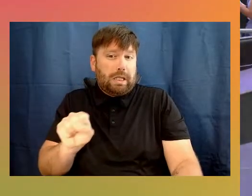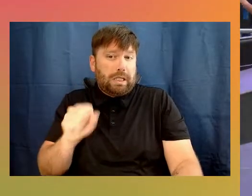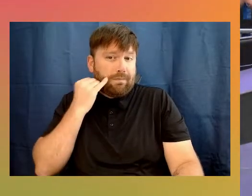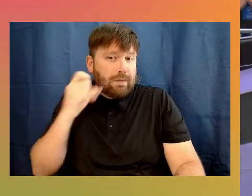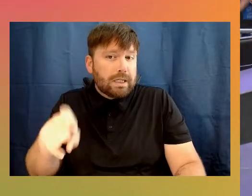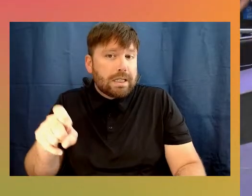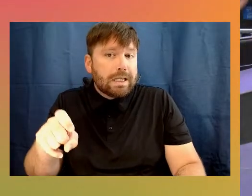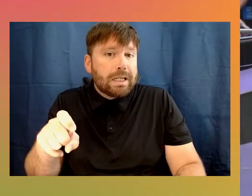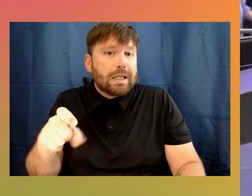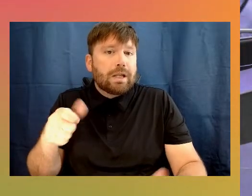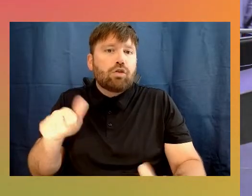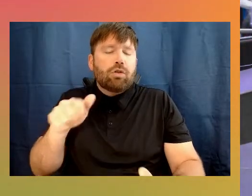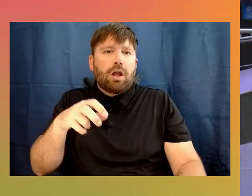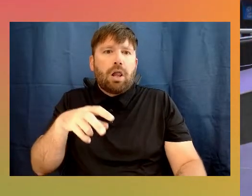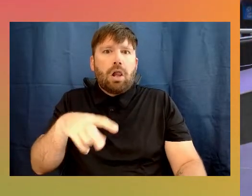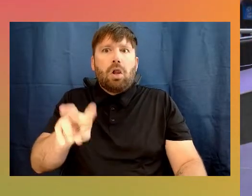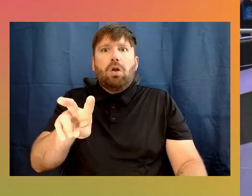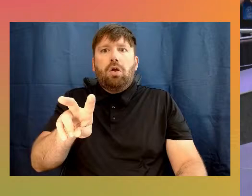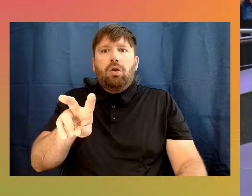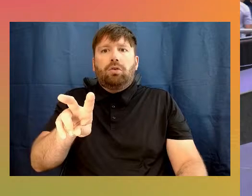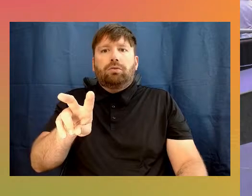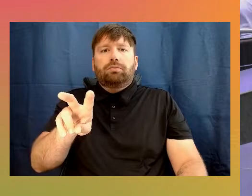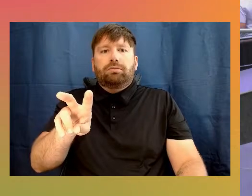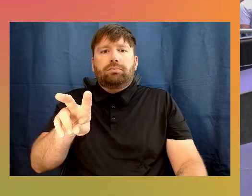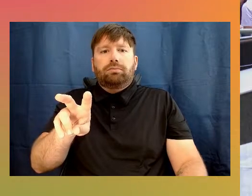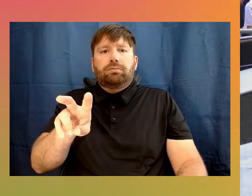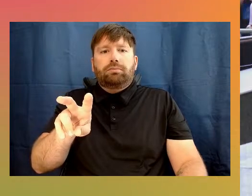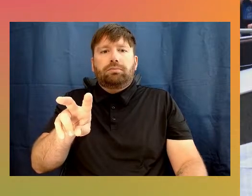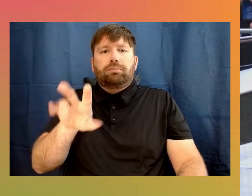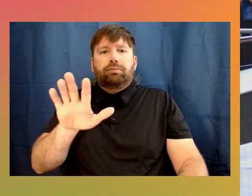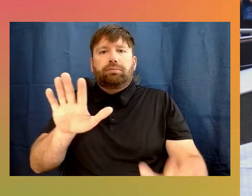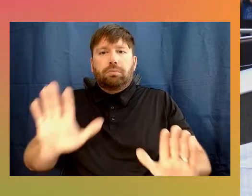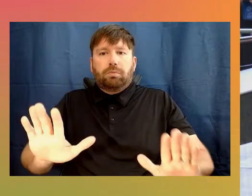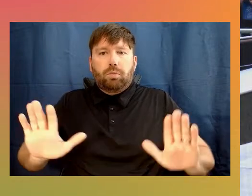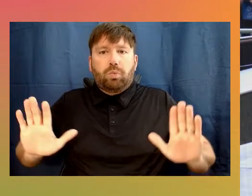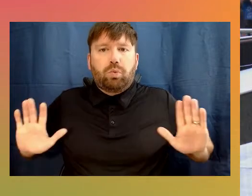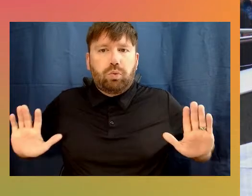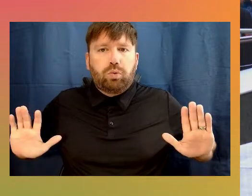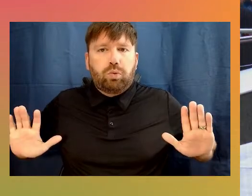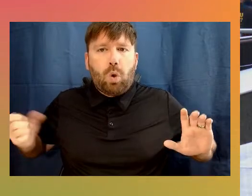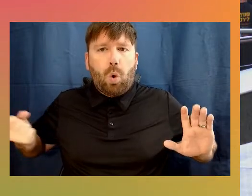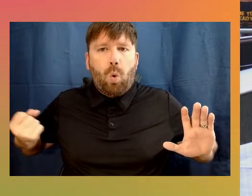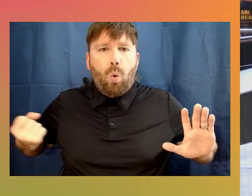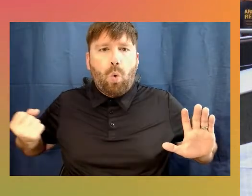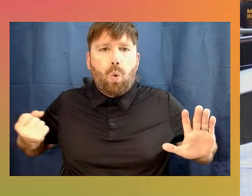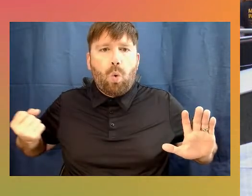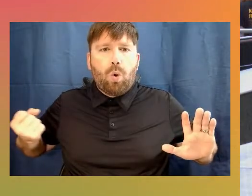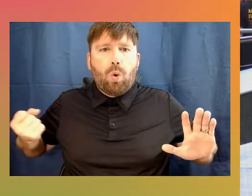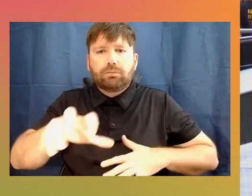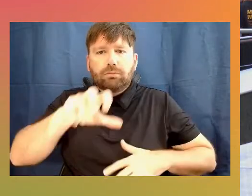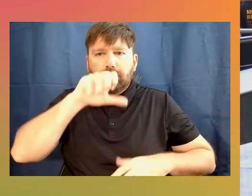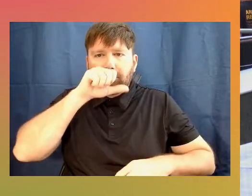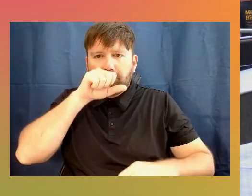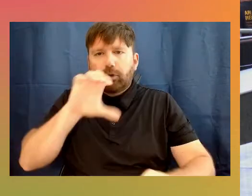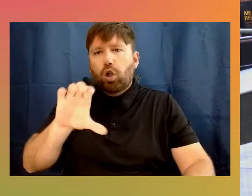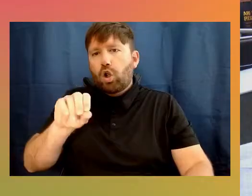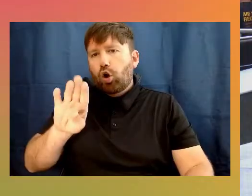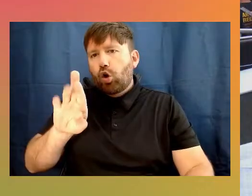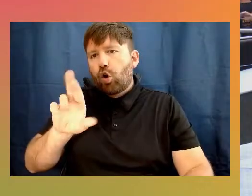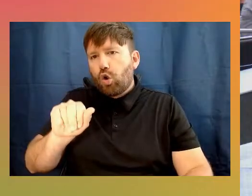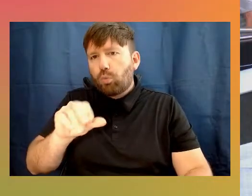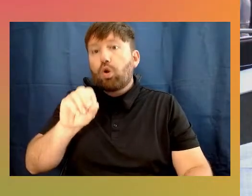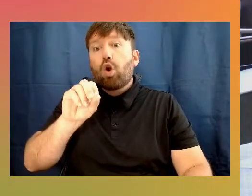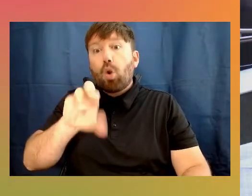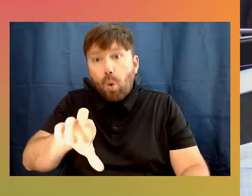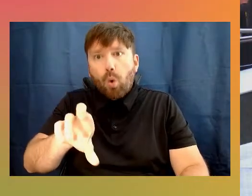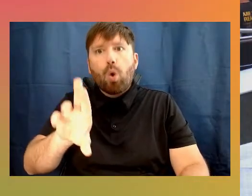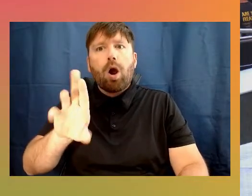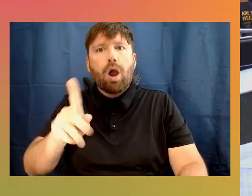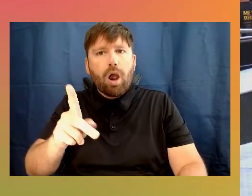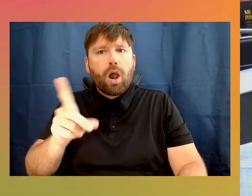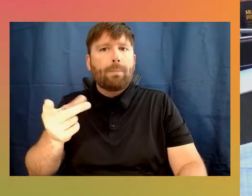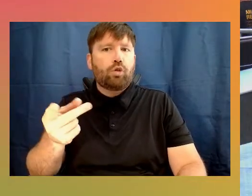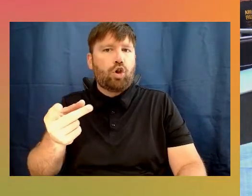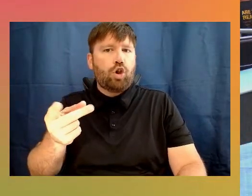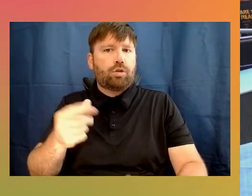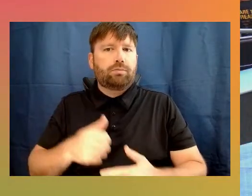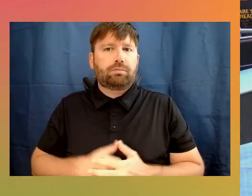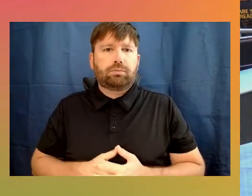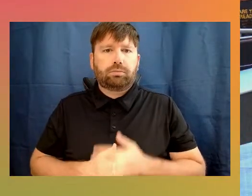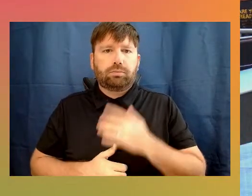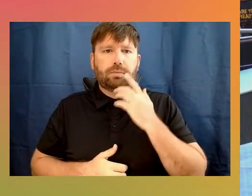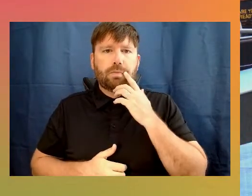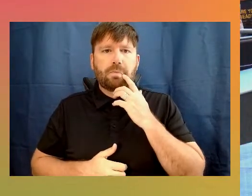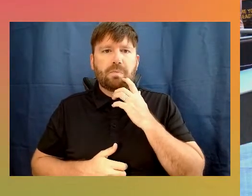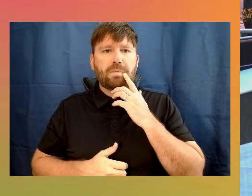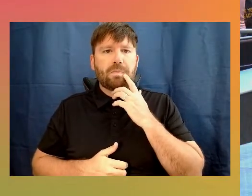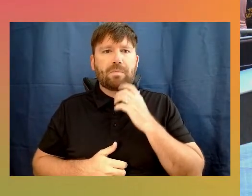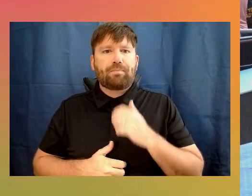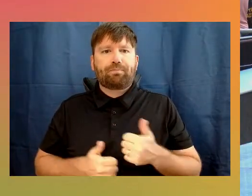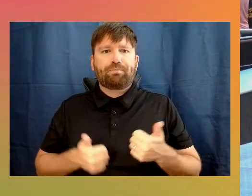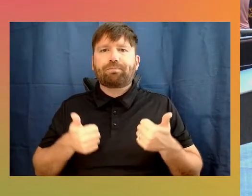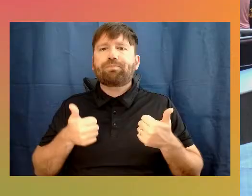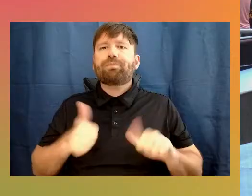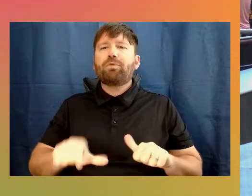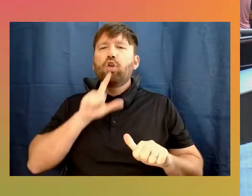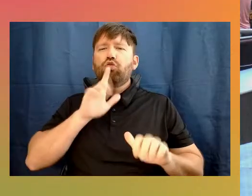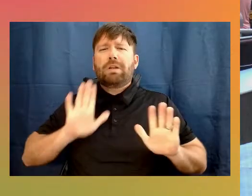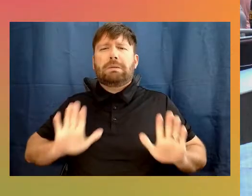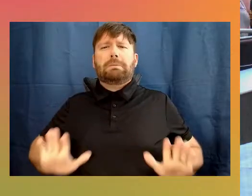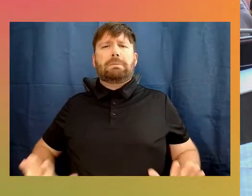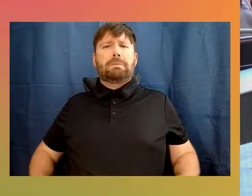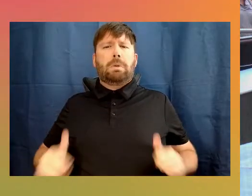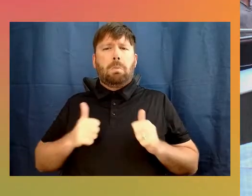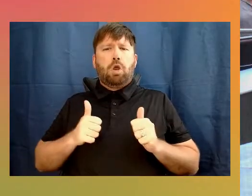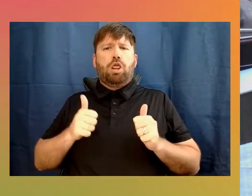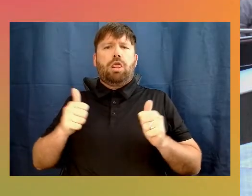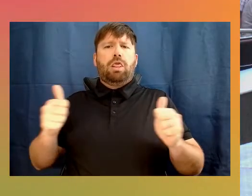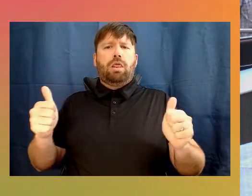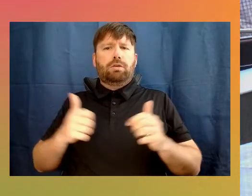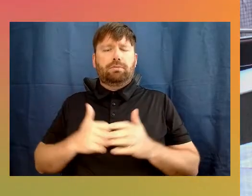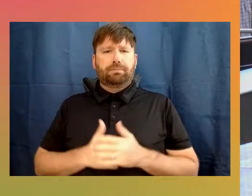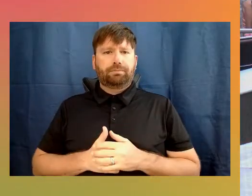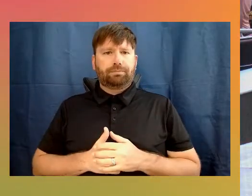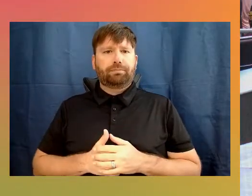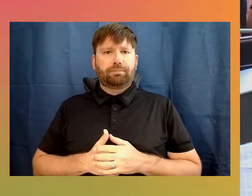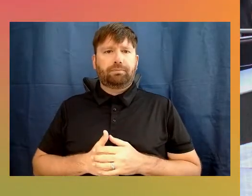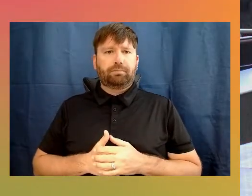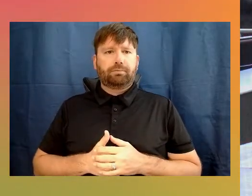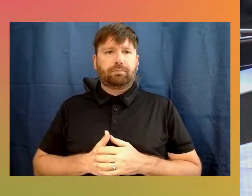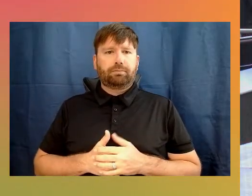PAUSE AND HIGH PLANK.